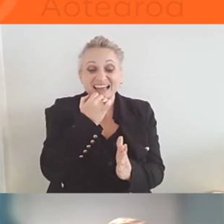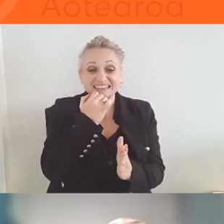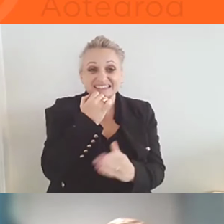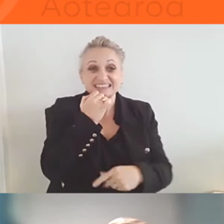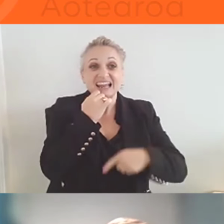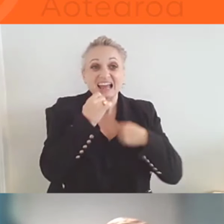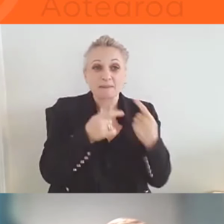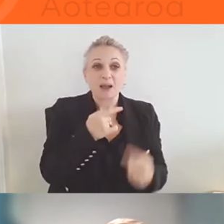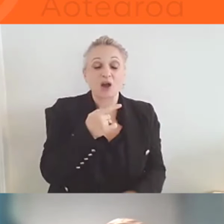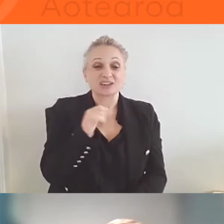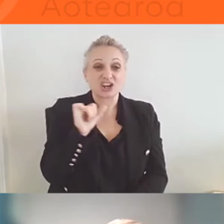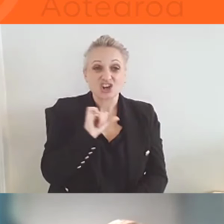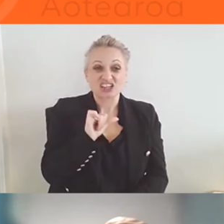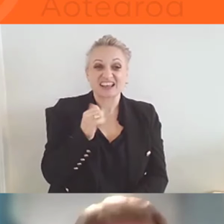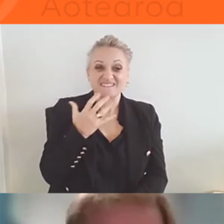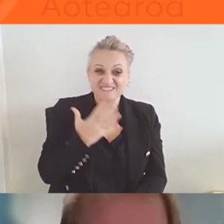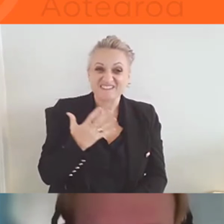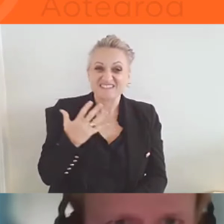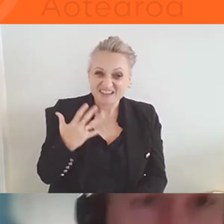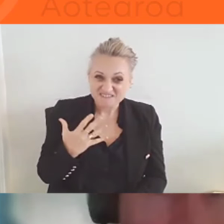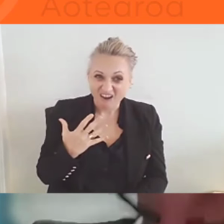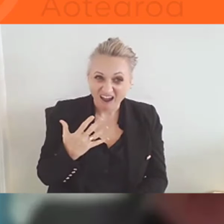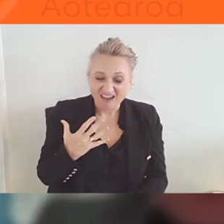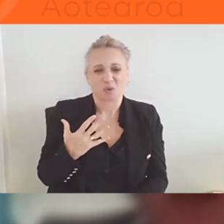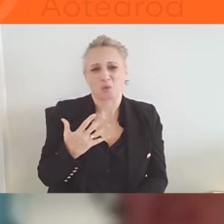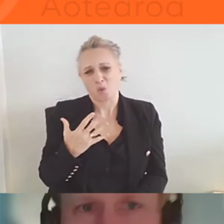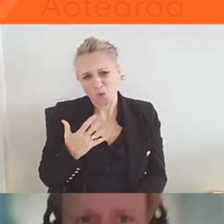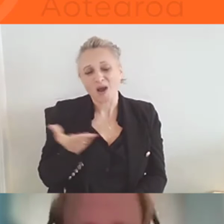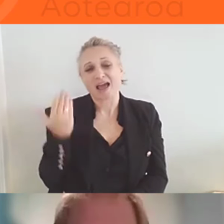Since then we have much higher densities and much more ability